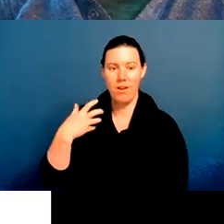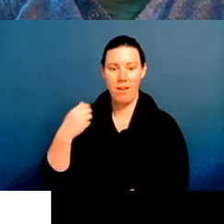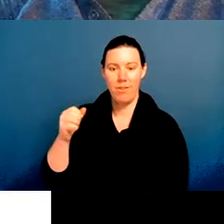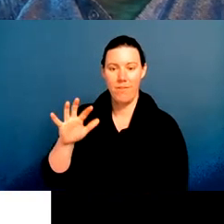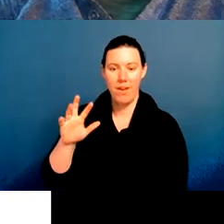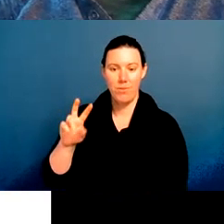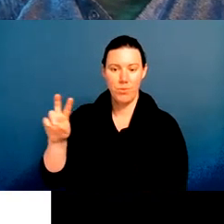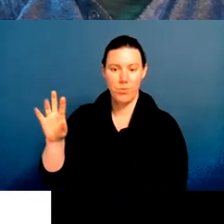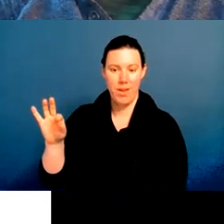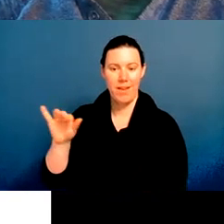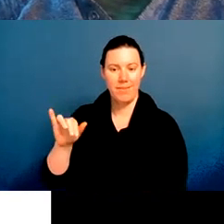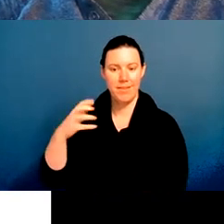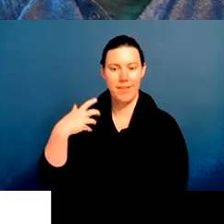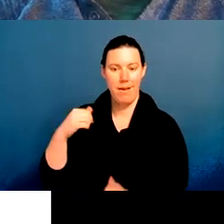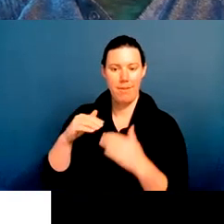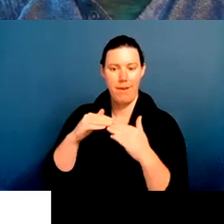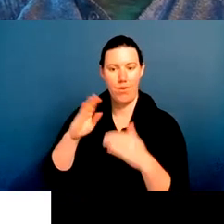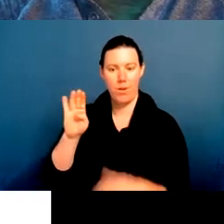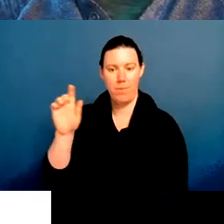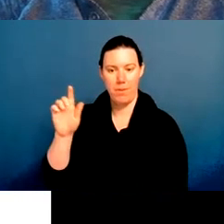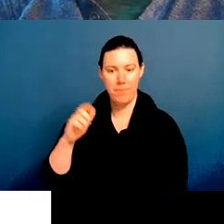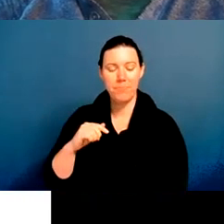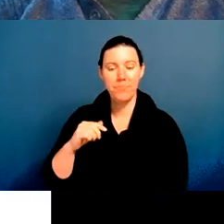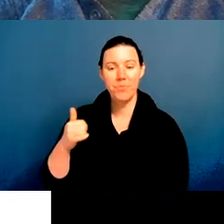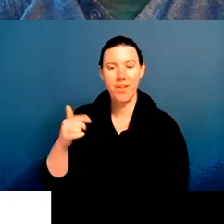And next, I will have Ross introduce himself.